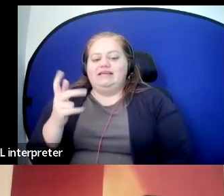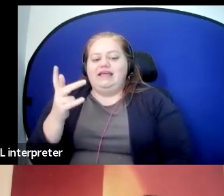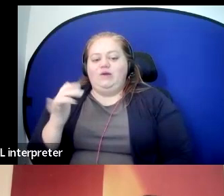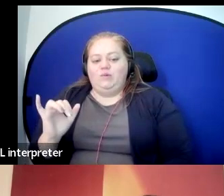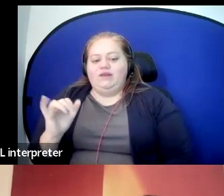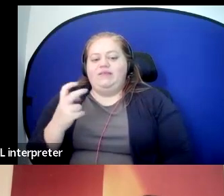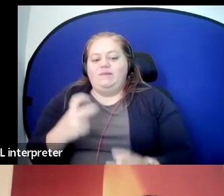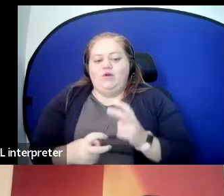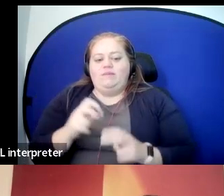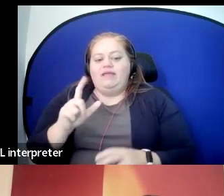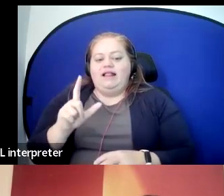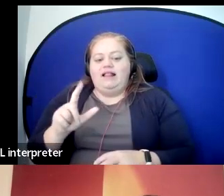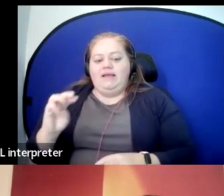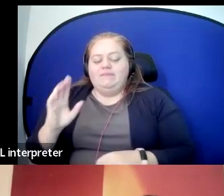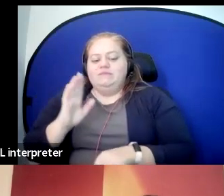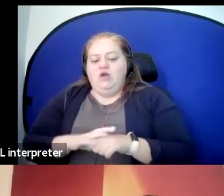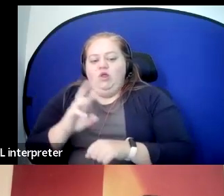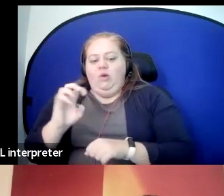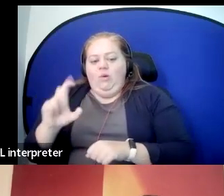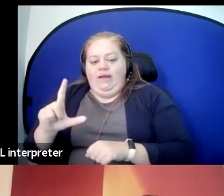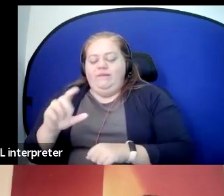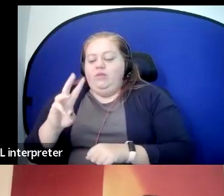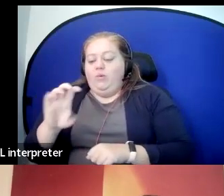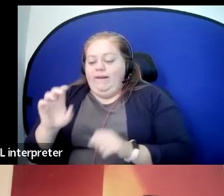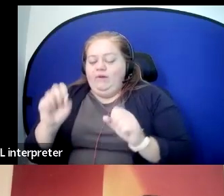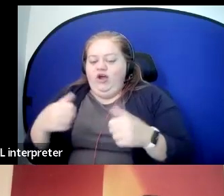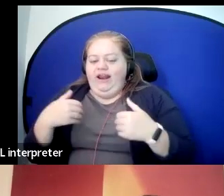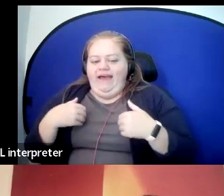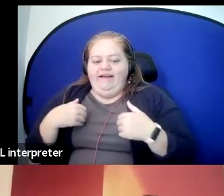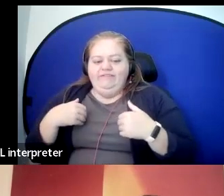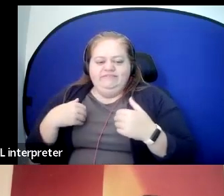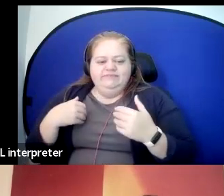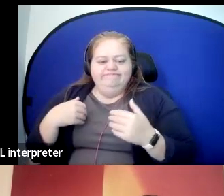contain ableist interpretations of the world?" Do you have any thoughts on that?